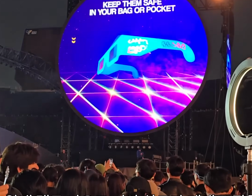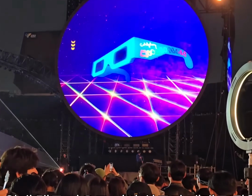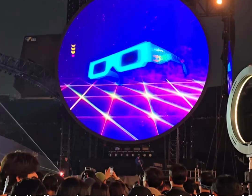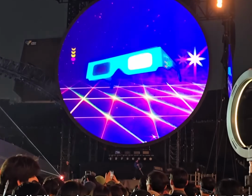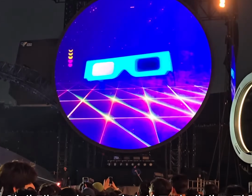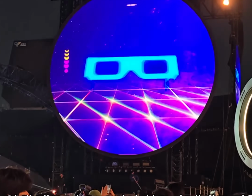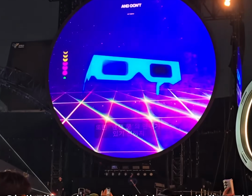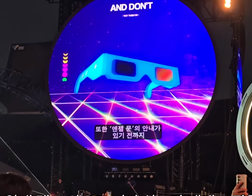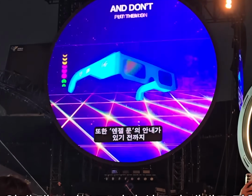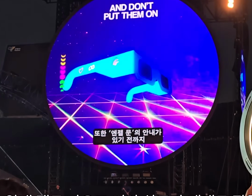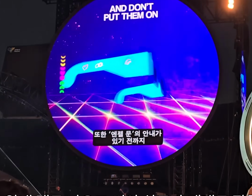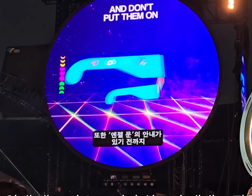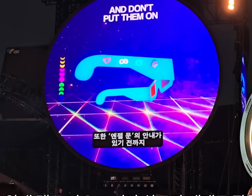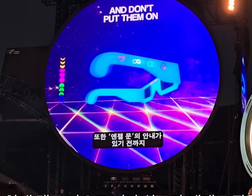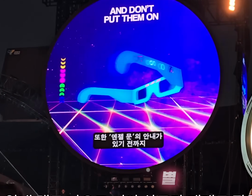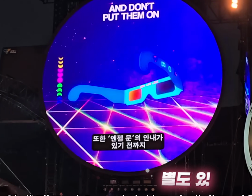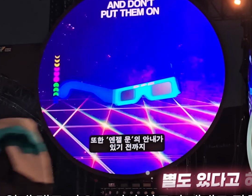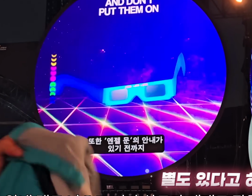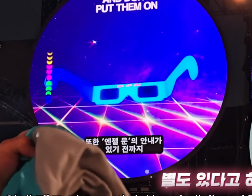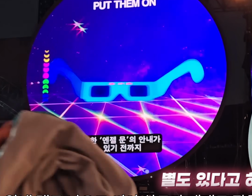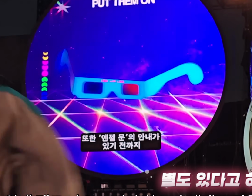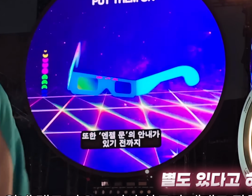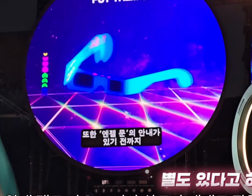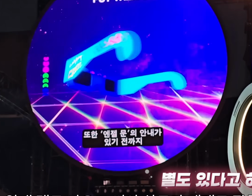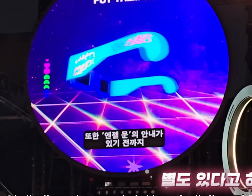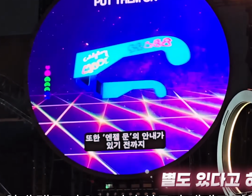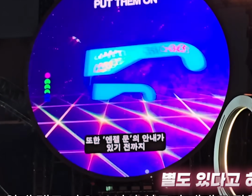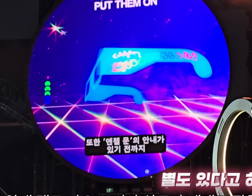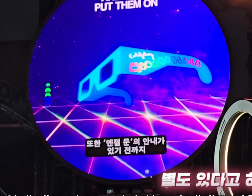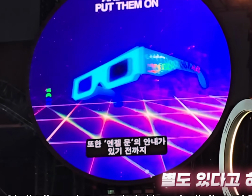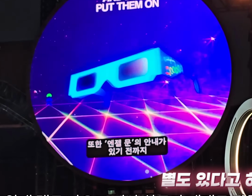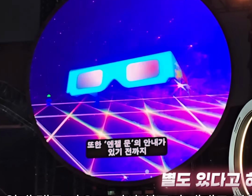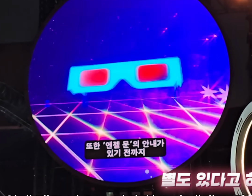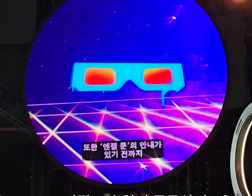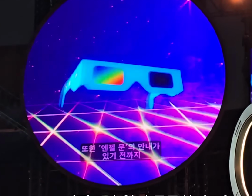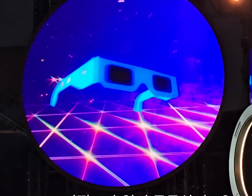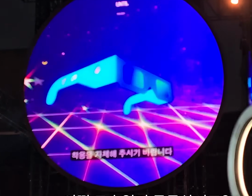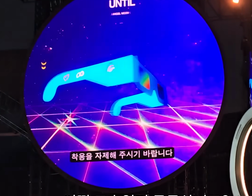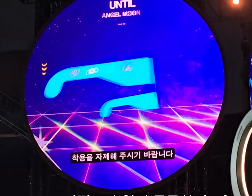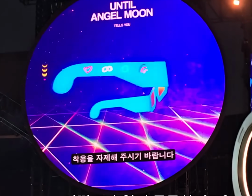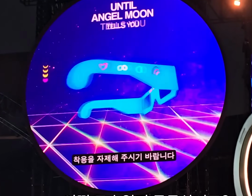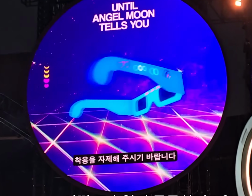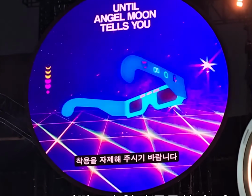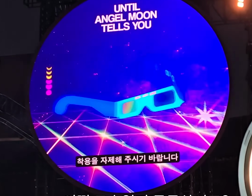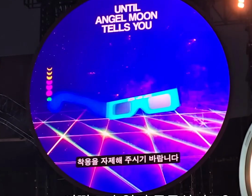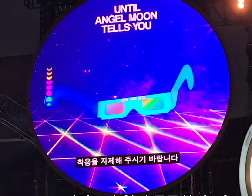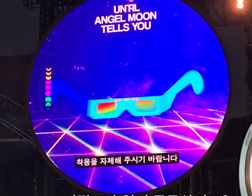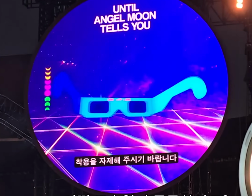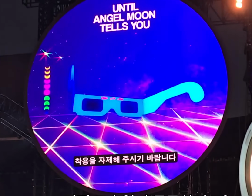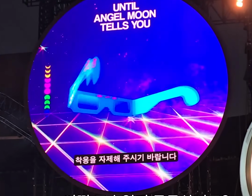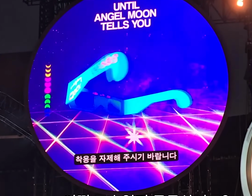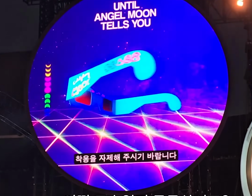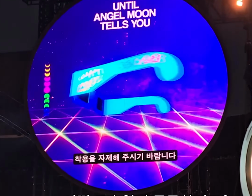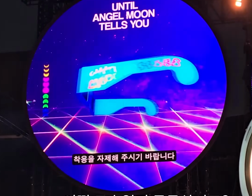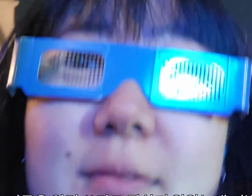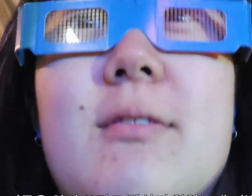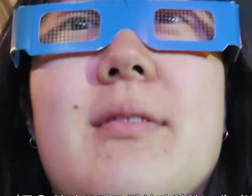Wait for the announcement, or the hearts won’t show up properly. They say there are also 'stars'. Curious what it looks like?